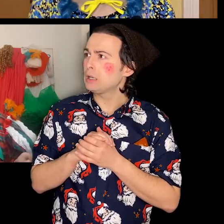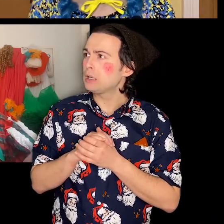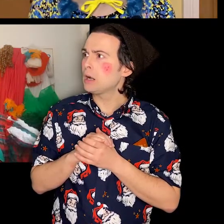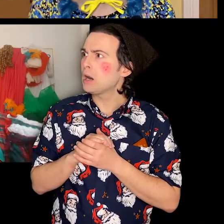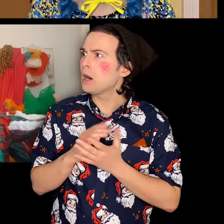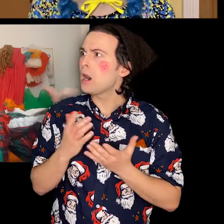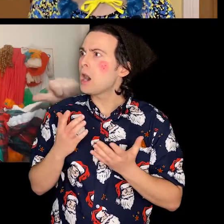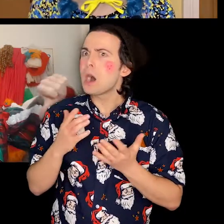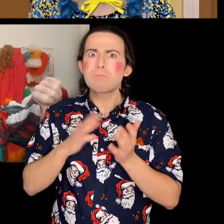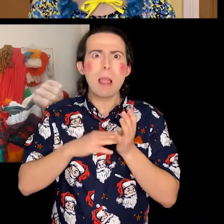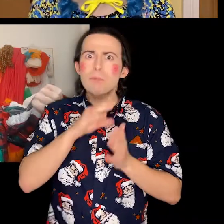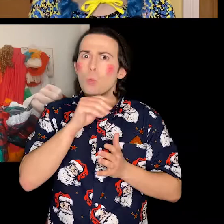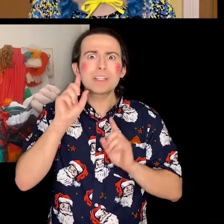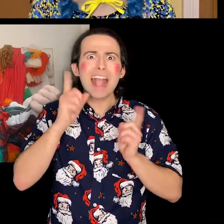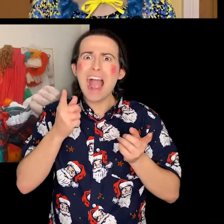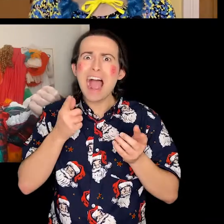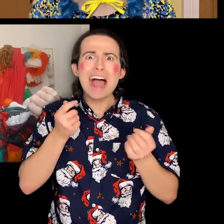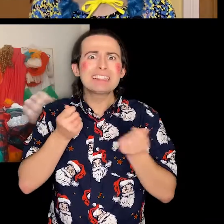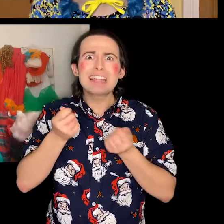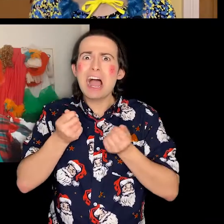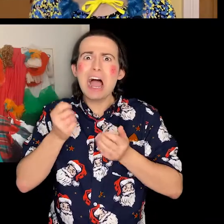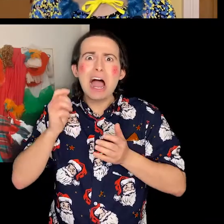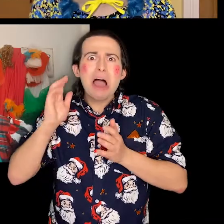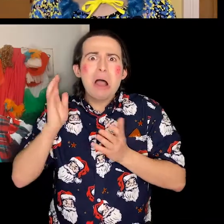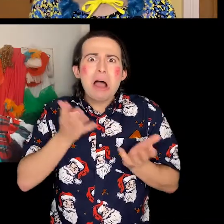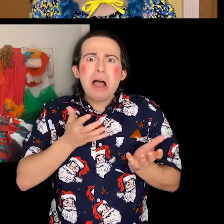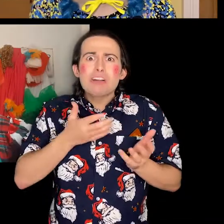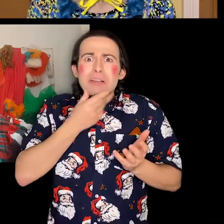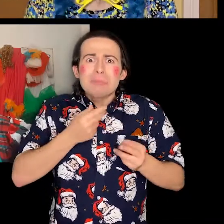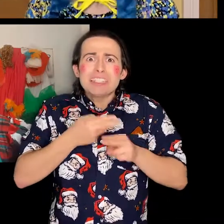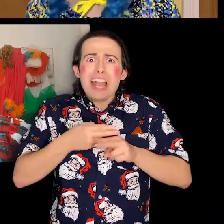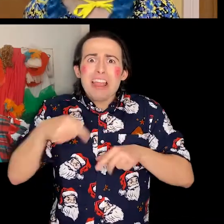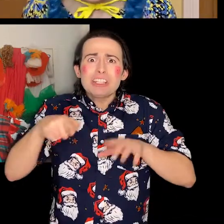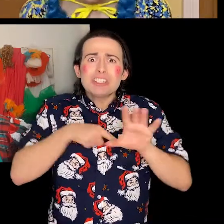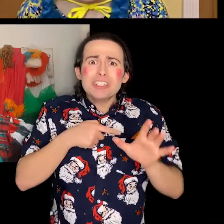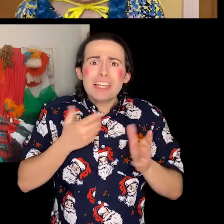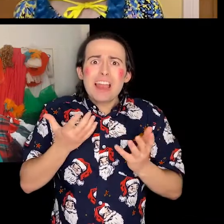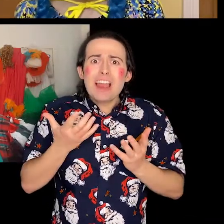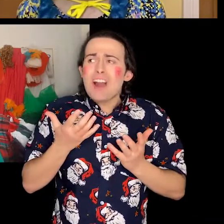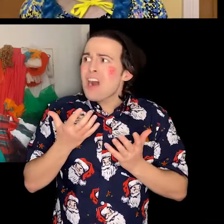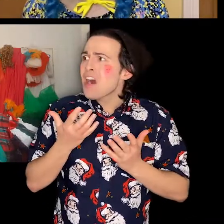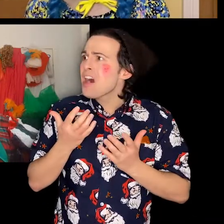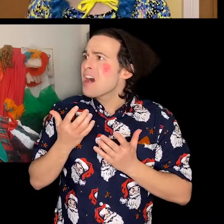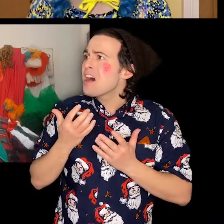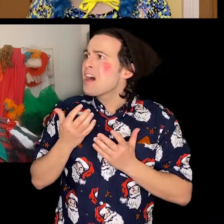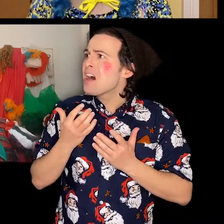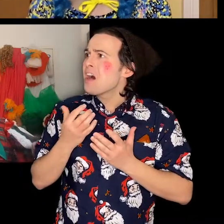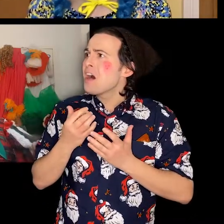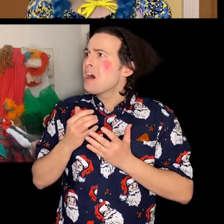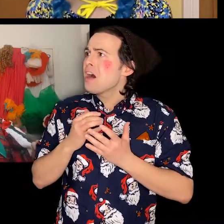able to host Christmas dinner this year. All – Awe naw